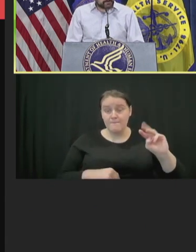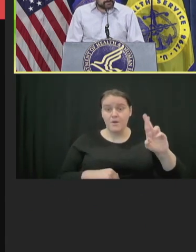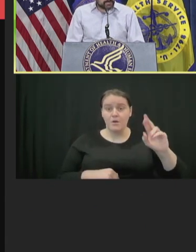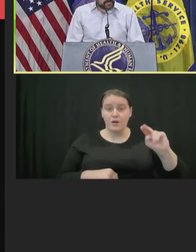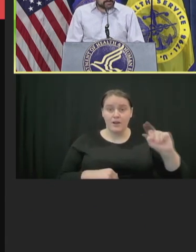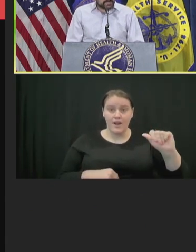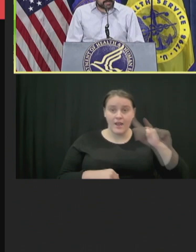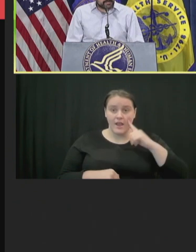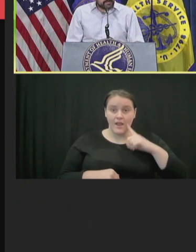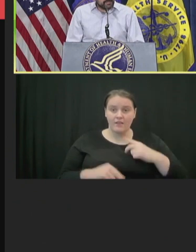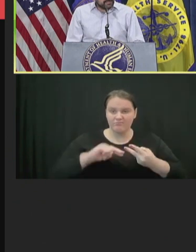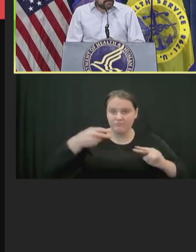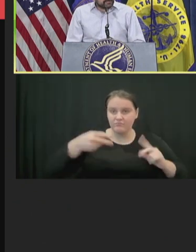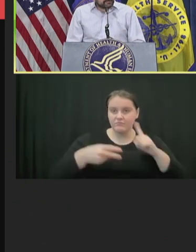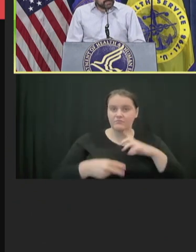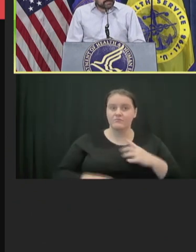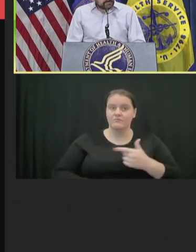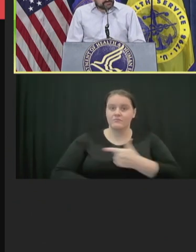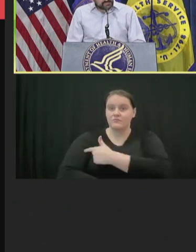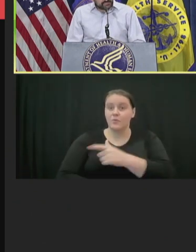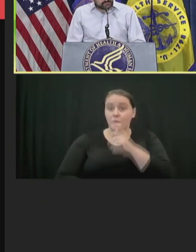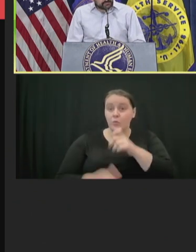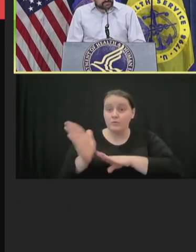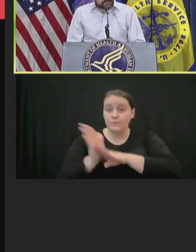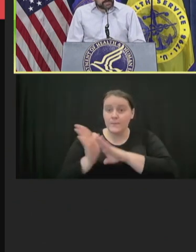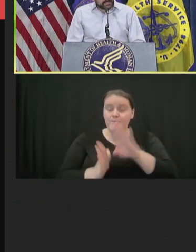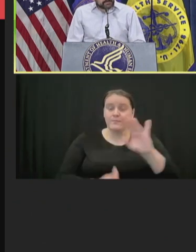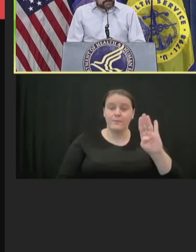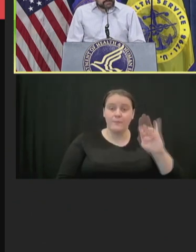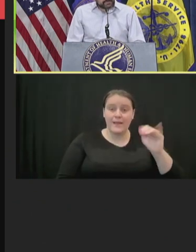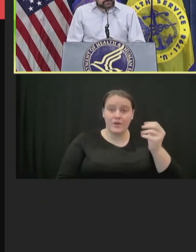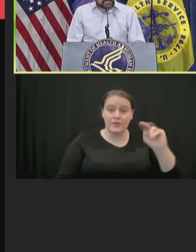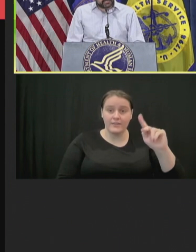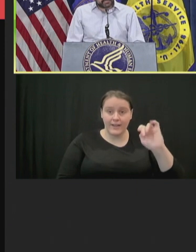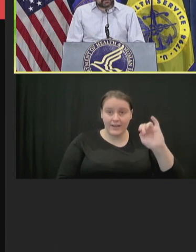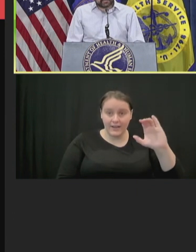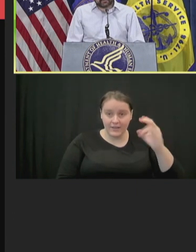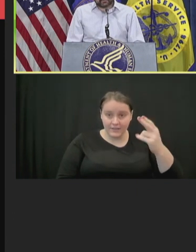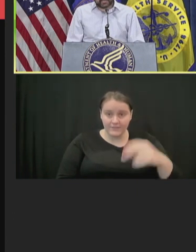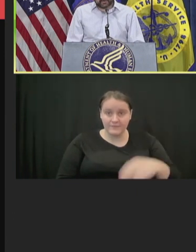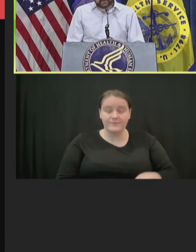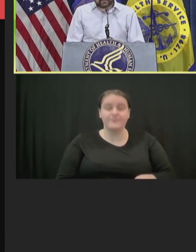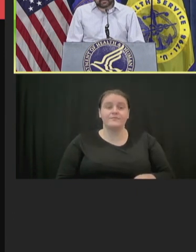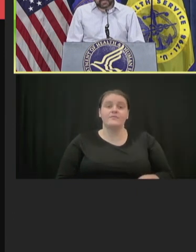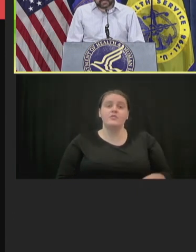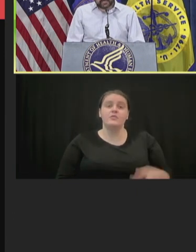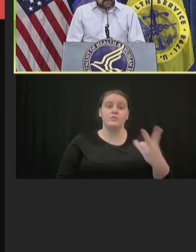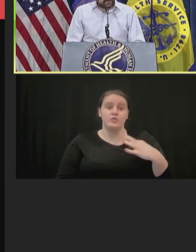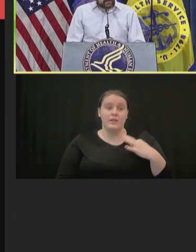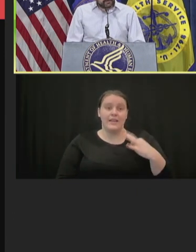BioNTech. The last thing I'll say here is that the two candidates with the gray overlay are